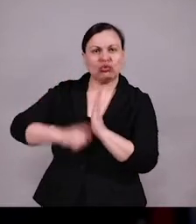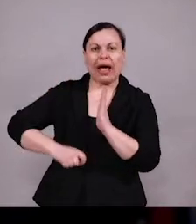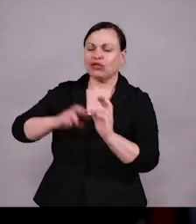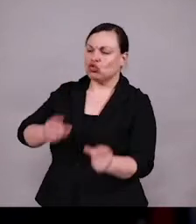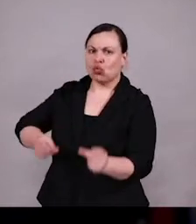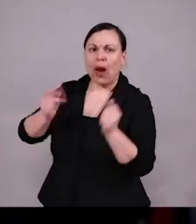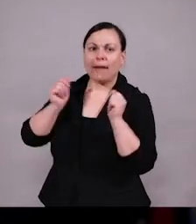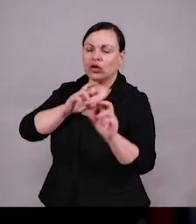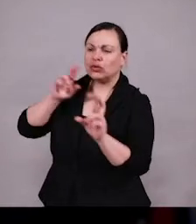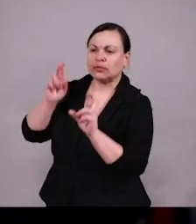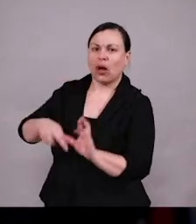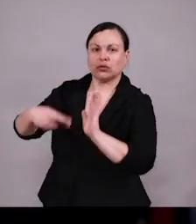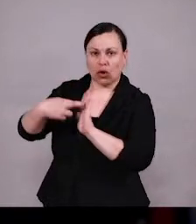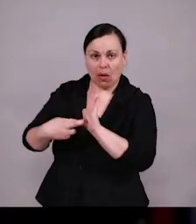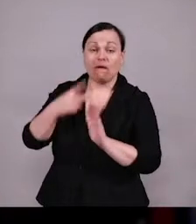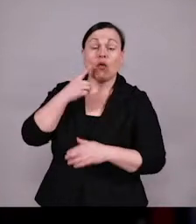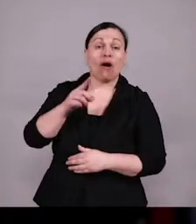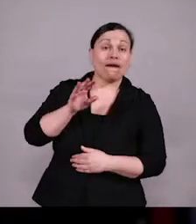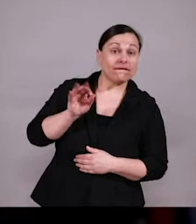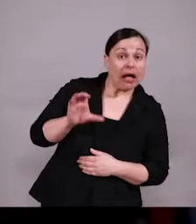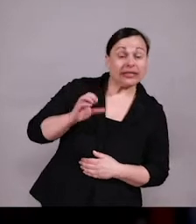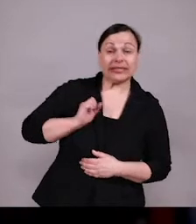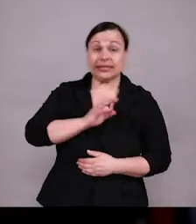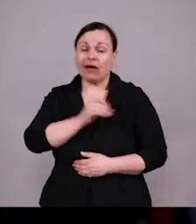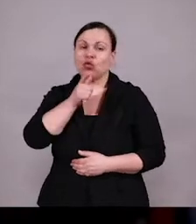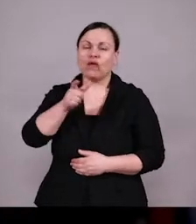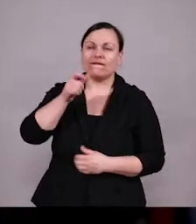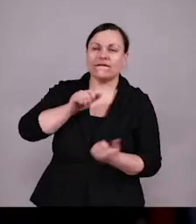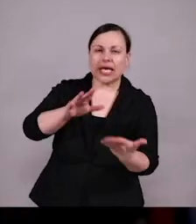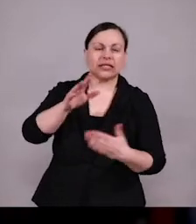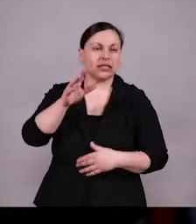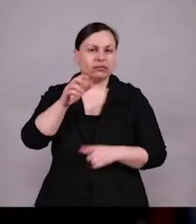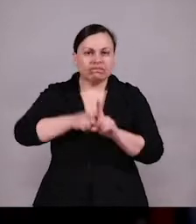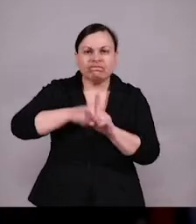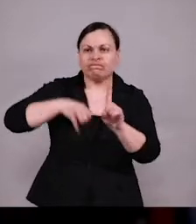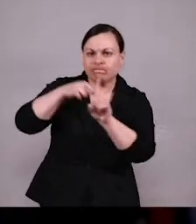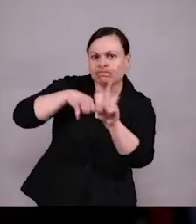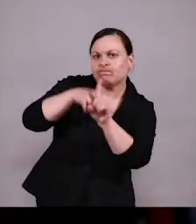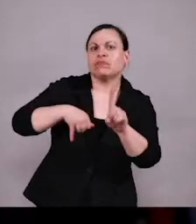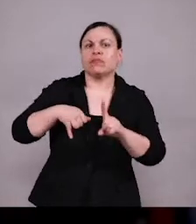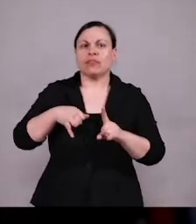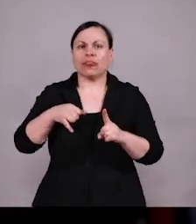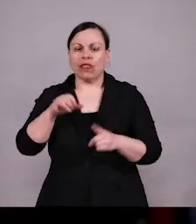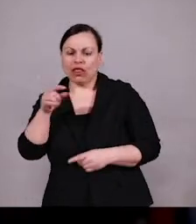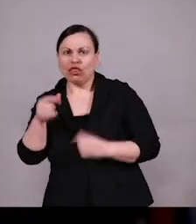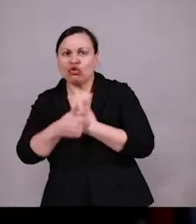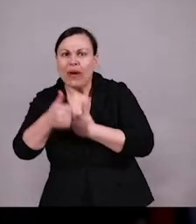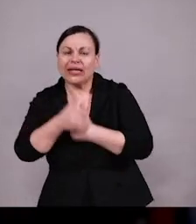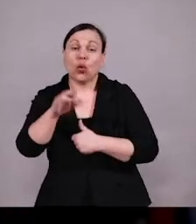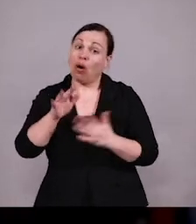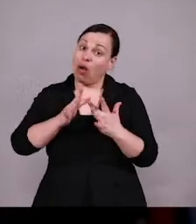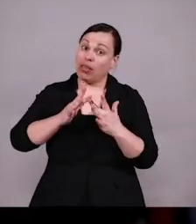for faculty and staff facing harassment, bullying, racially based threats and even online attacks.